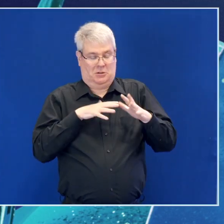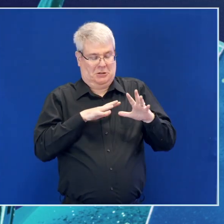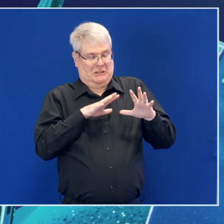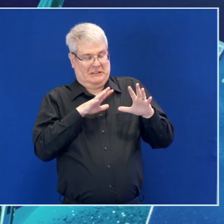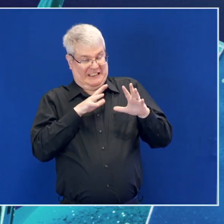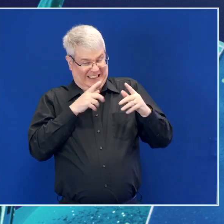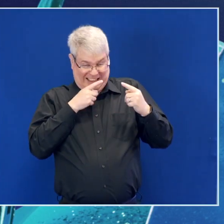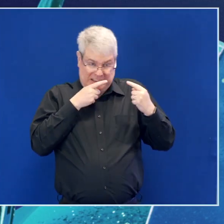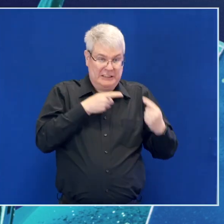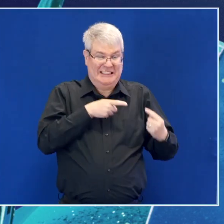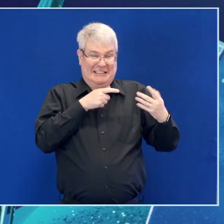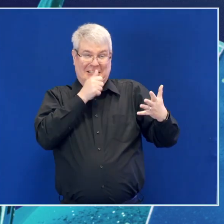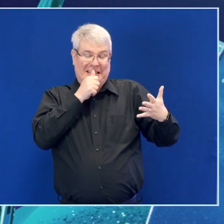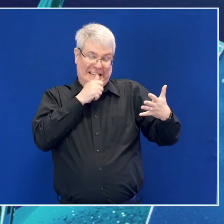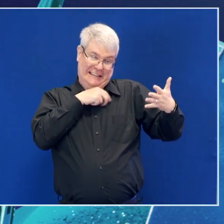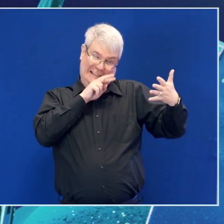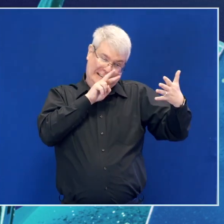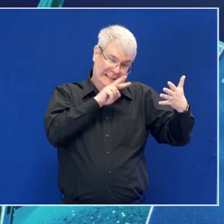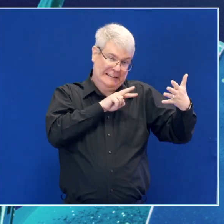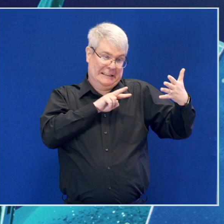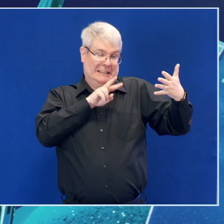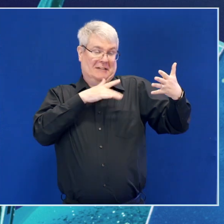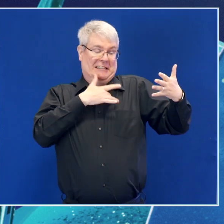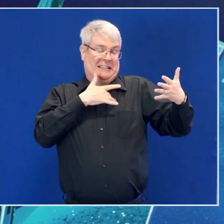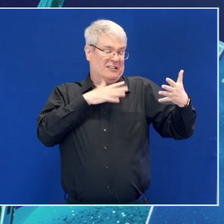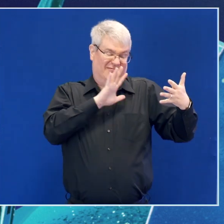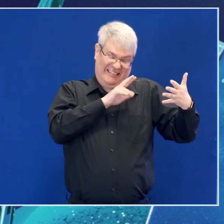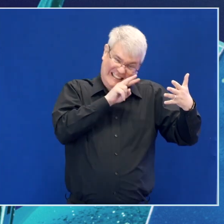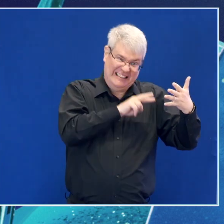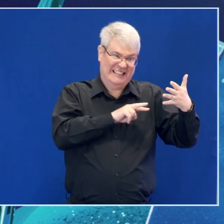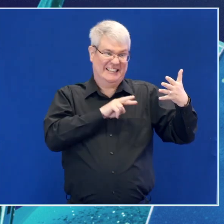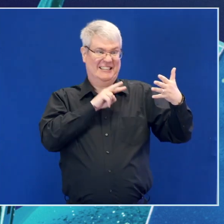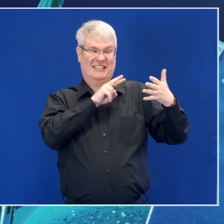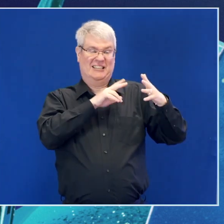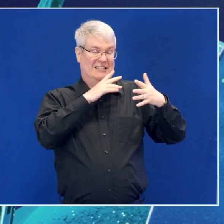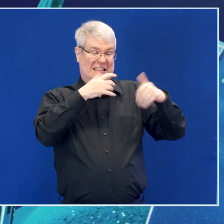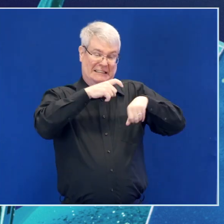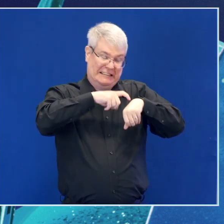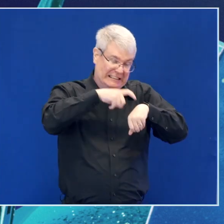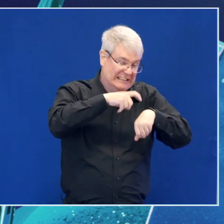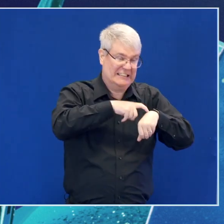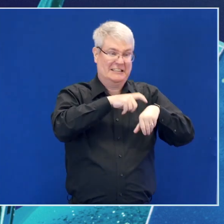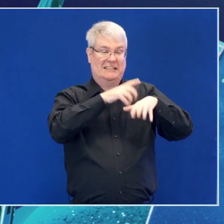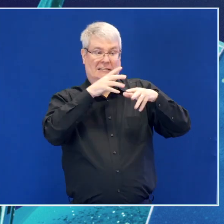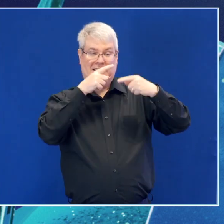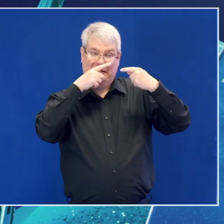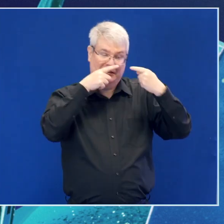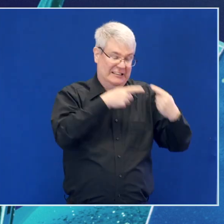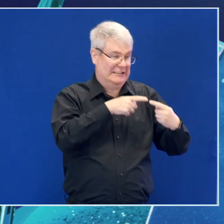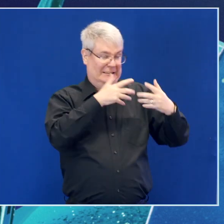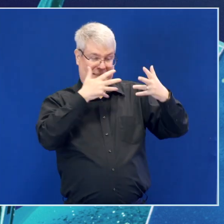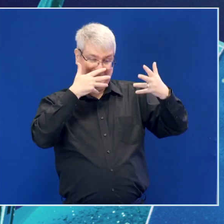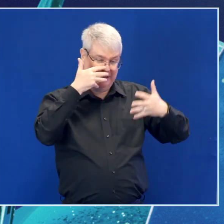and format every single time I do it created a lot of anxiety. I think you can understand.